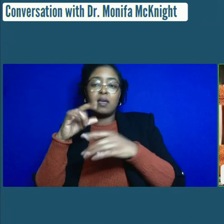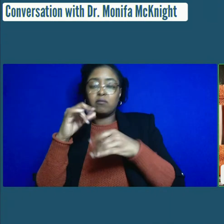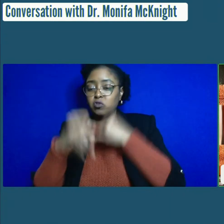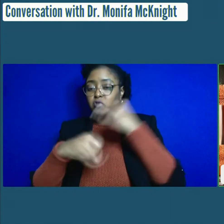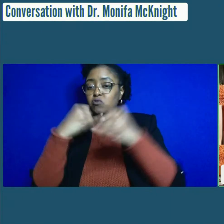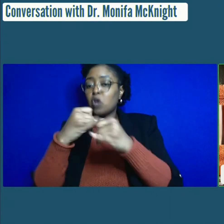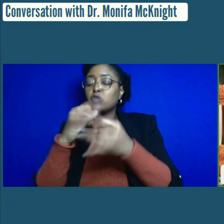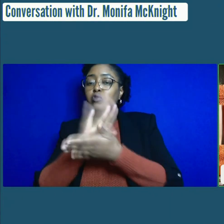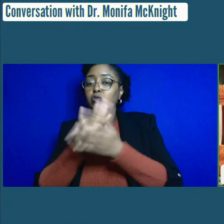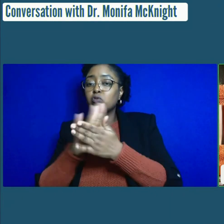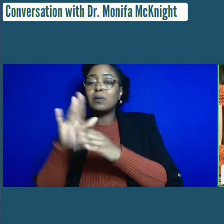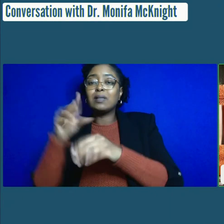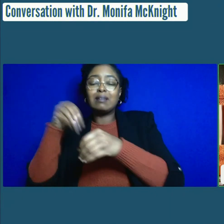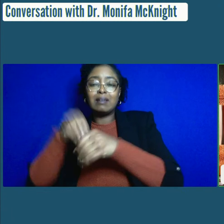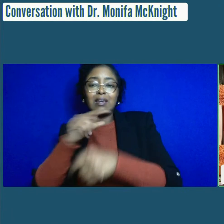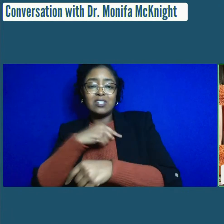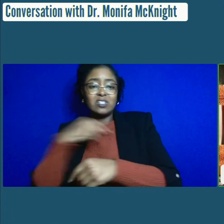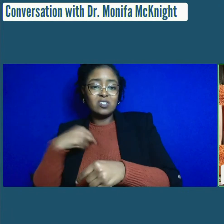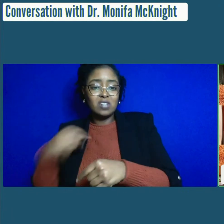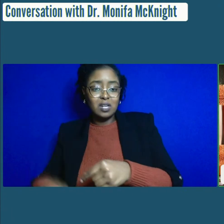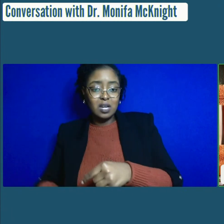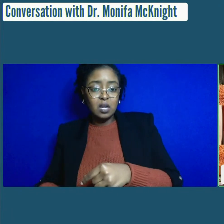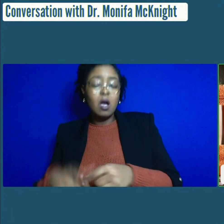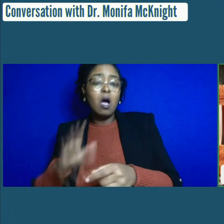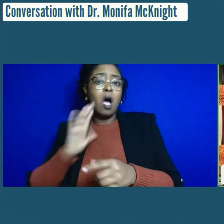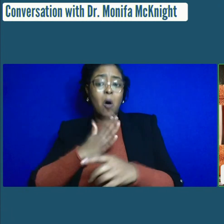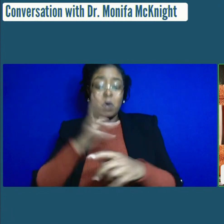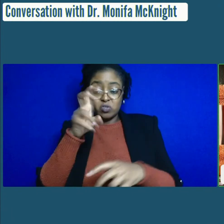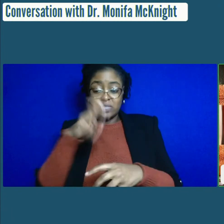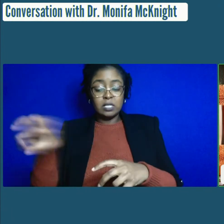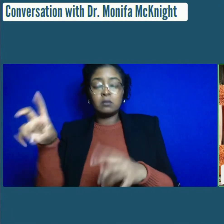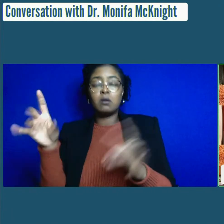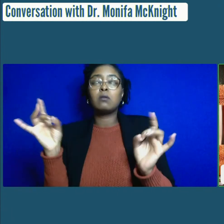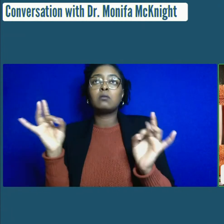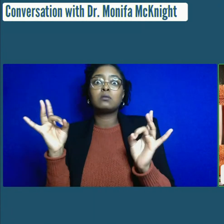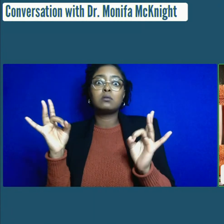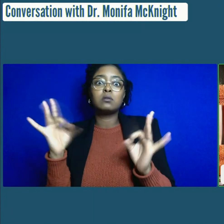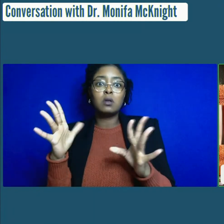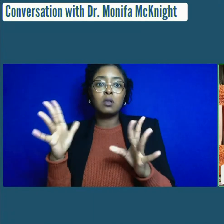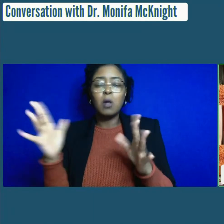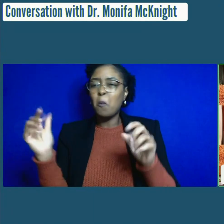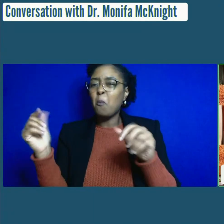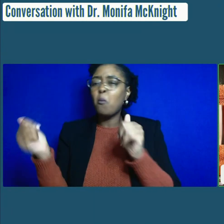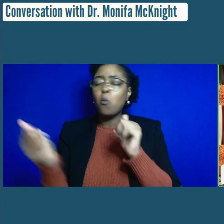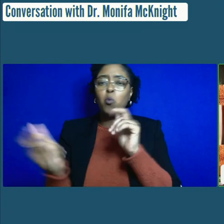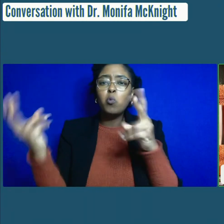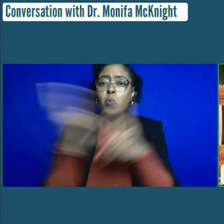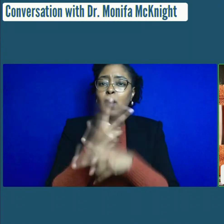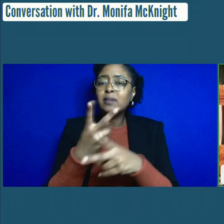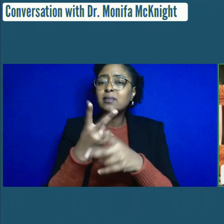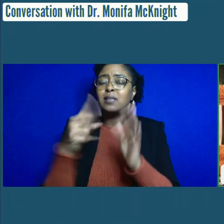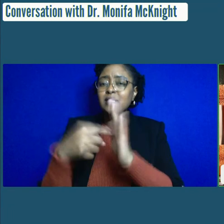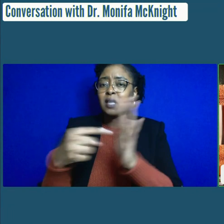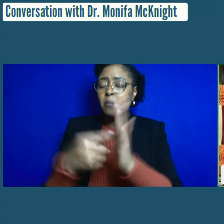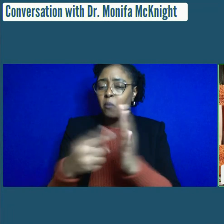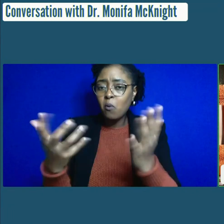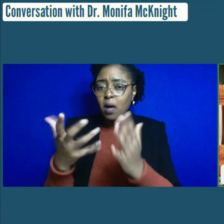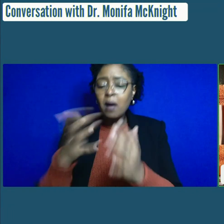language international school in China and our entire to transition to M.C.P.S. was in a